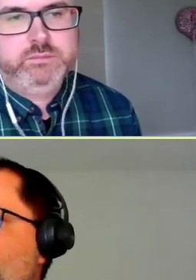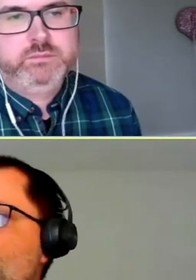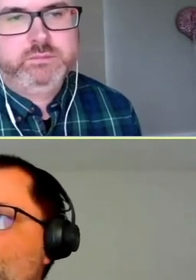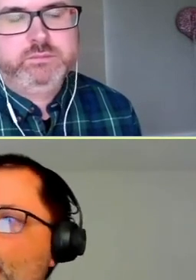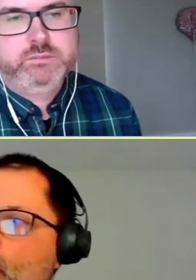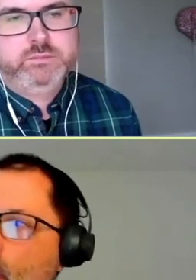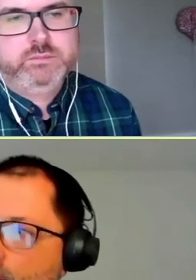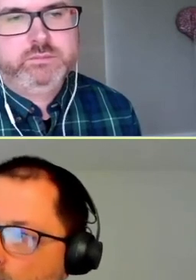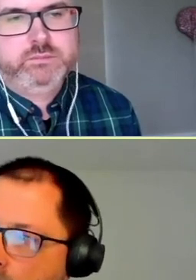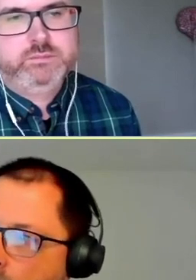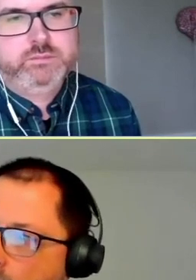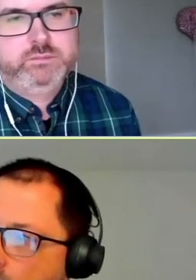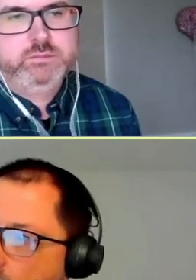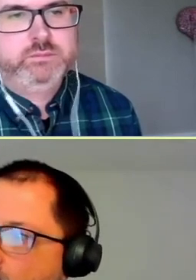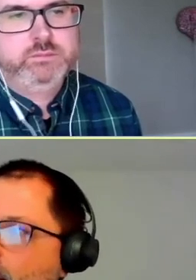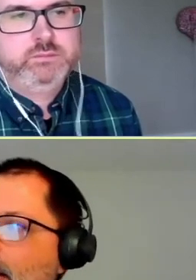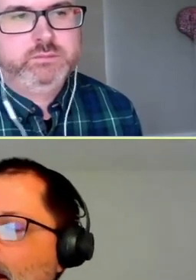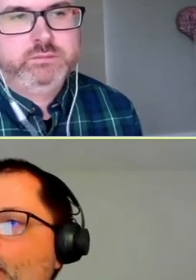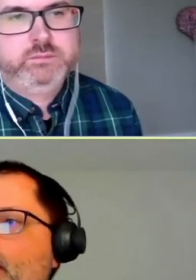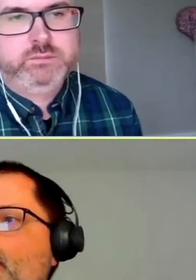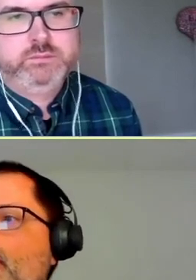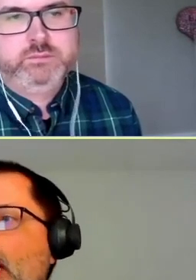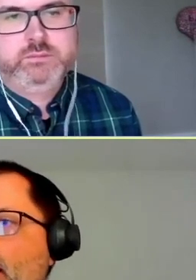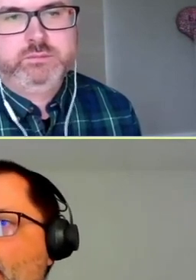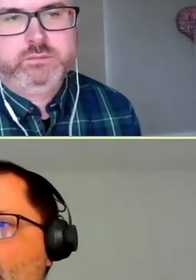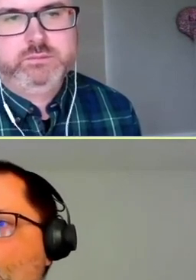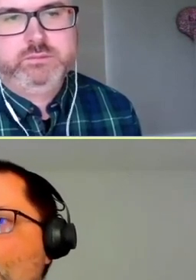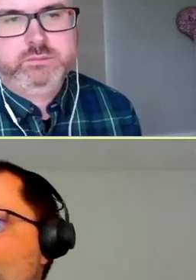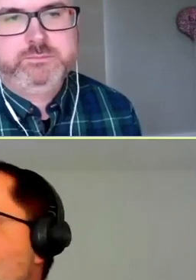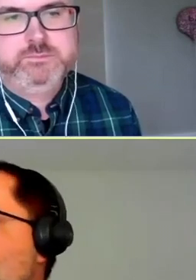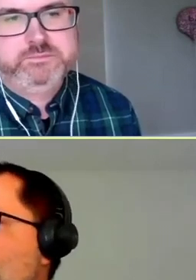as the board grows in size because at that point